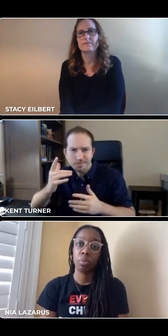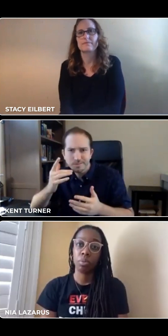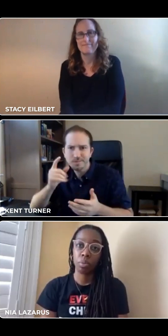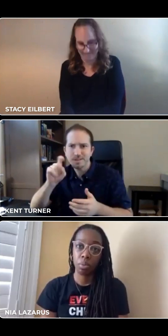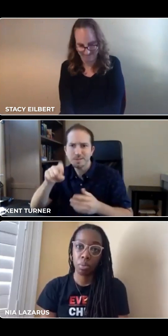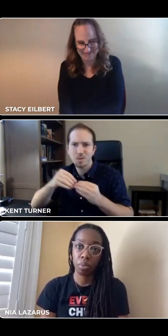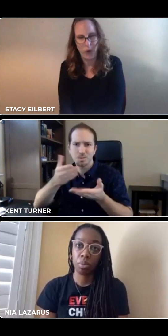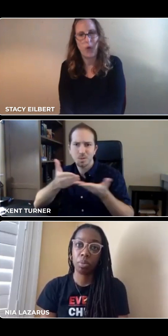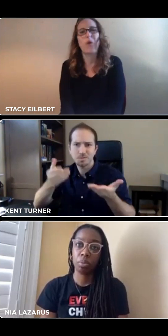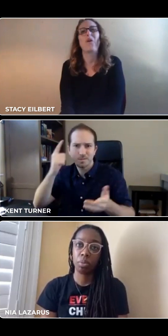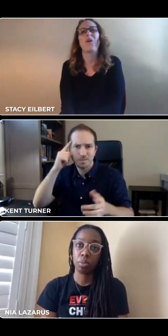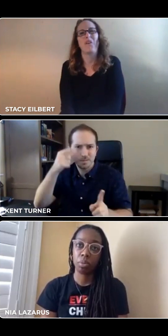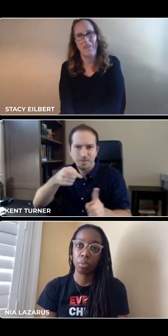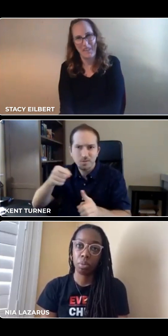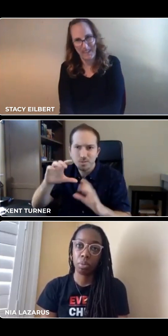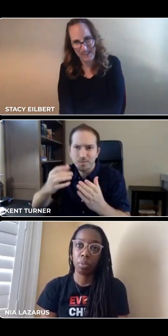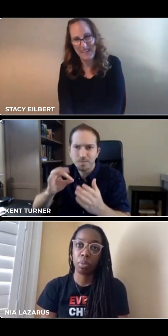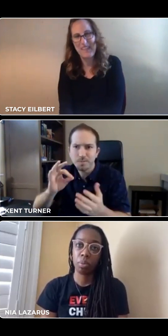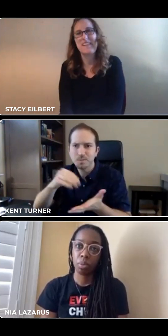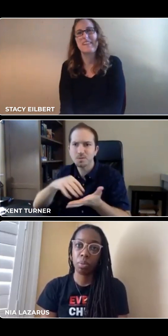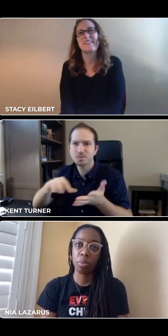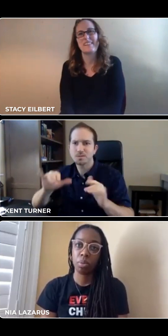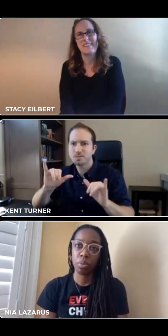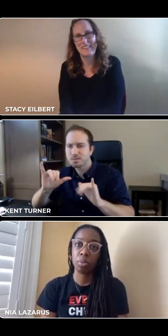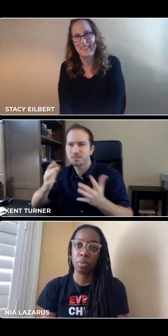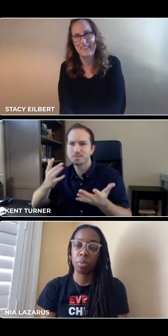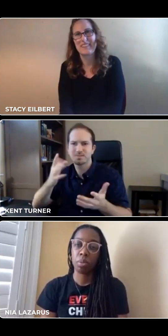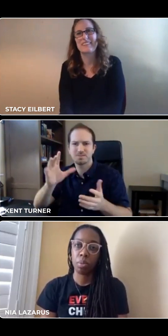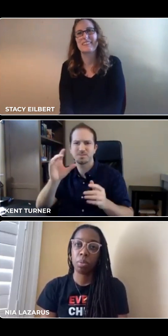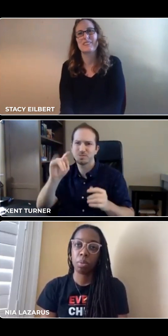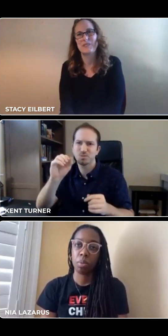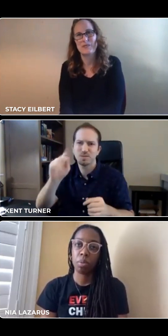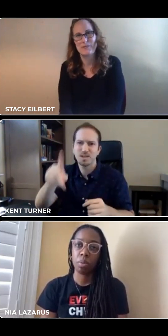think about any gaps in your own teaching, self-reflection about how you teach in the